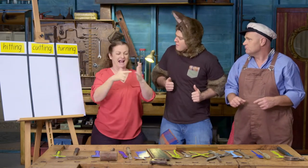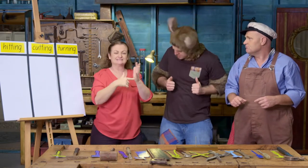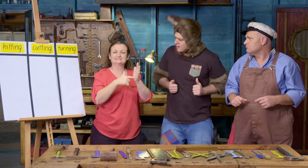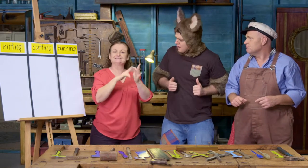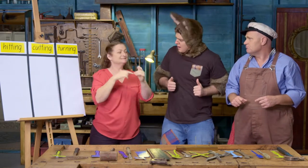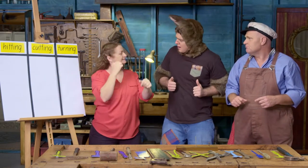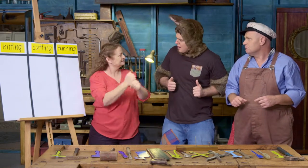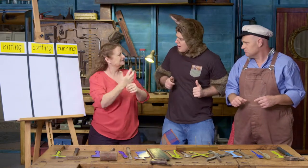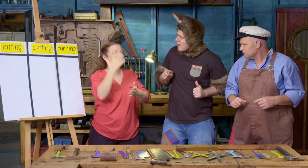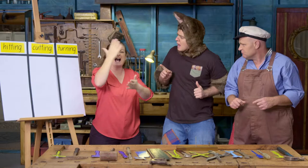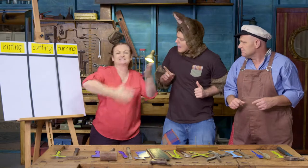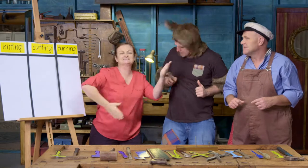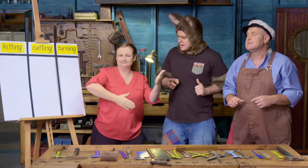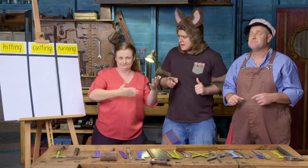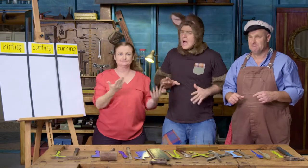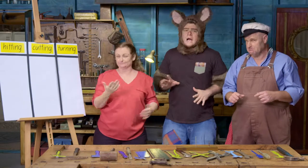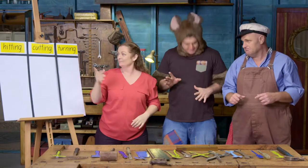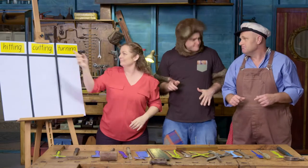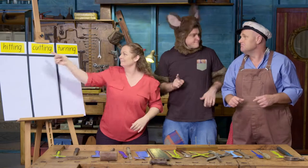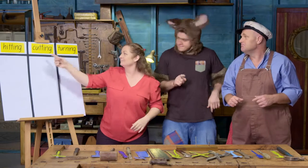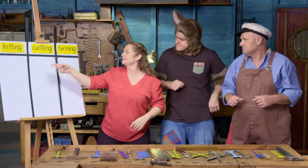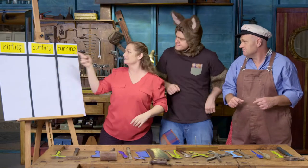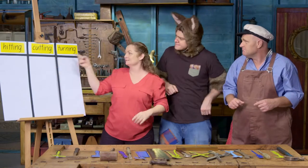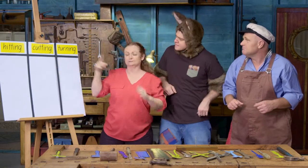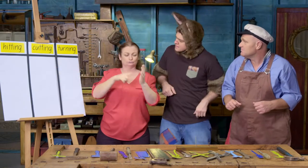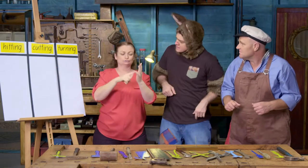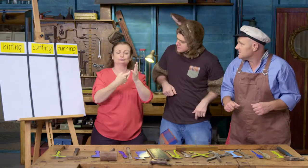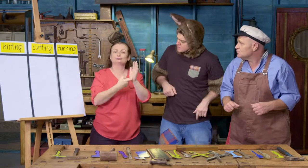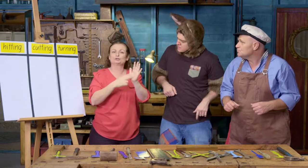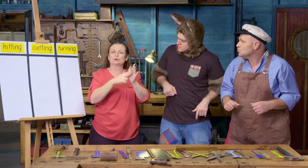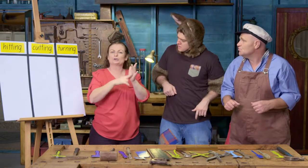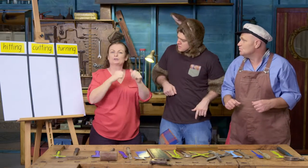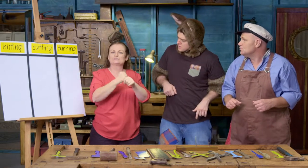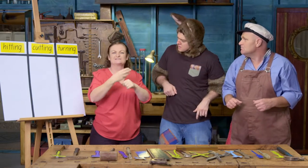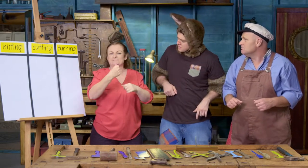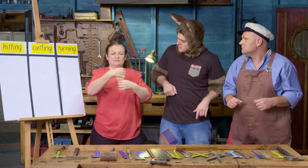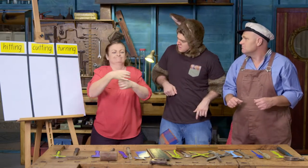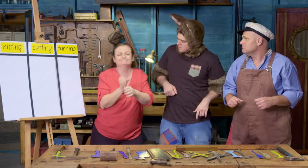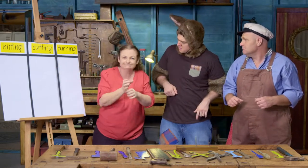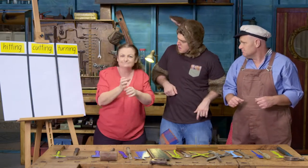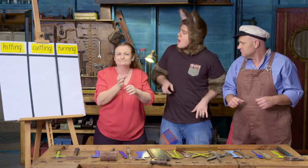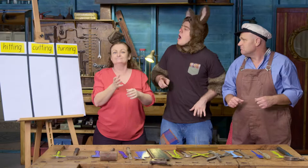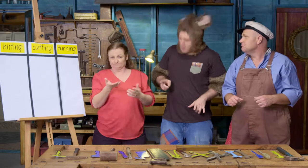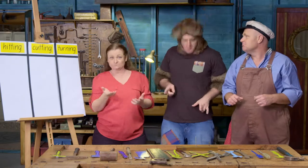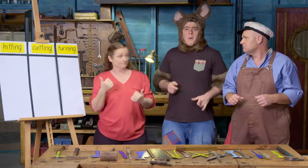OK. Tools that cut objects. Yep. And tools that will turn or rotate things.